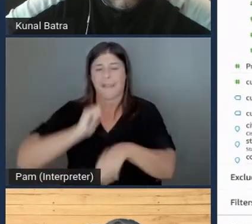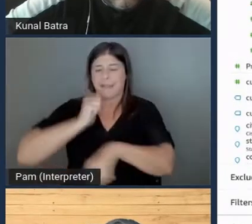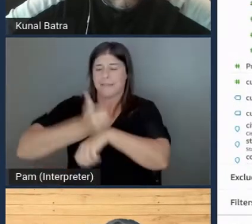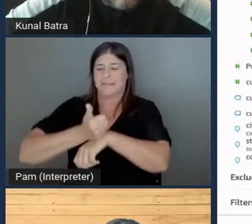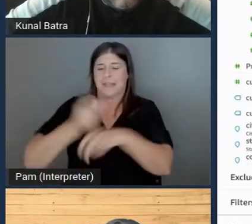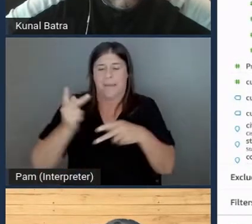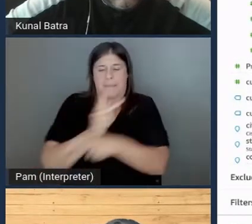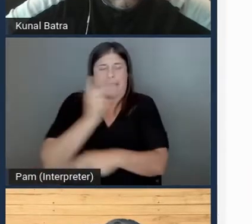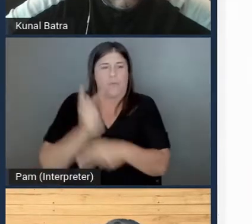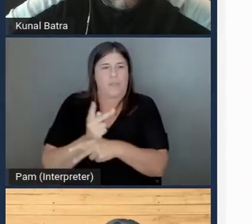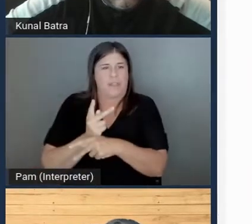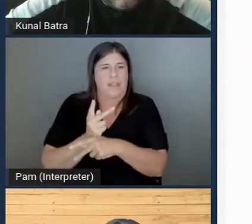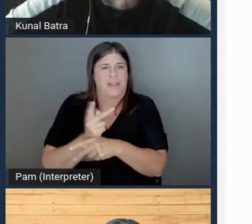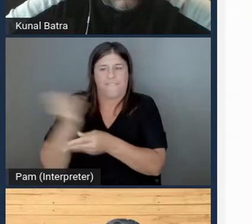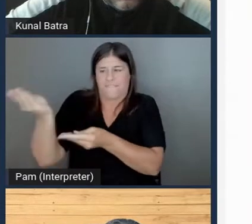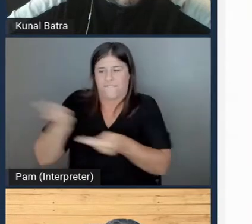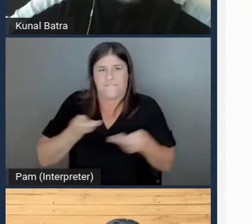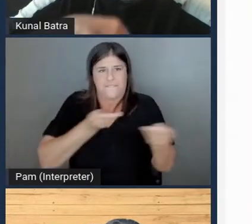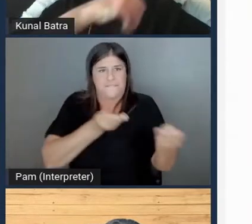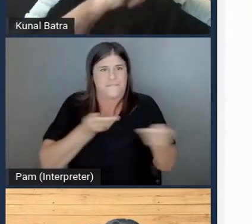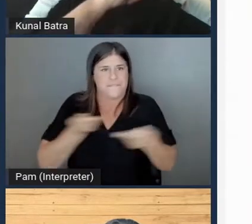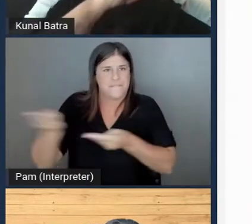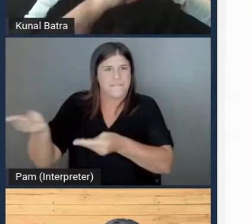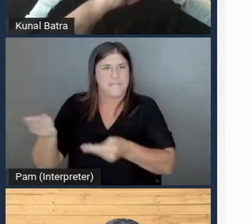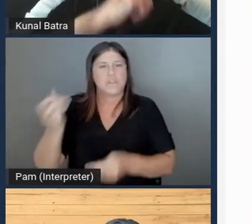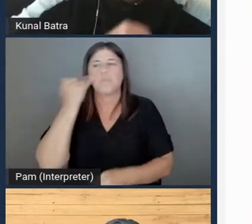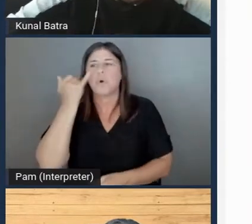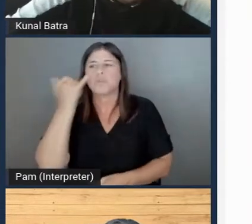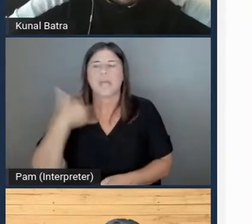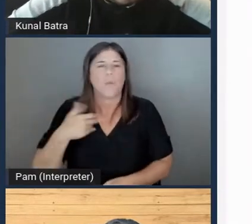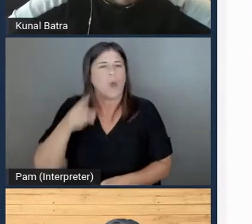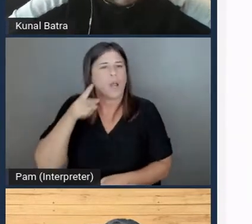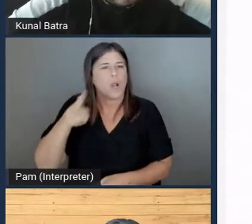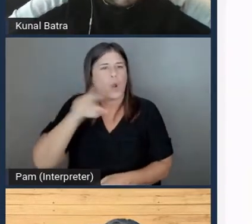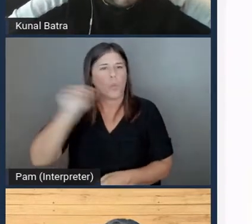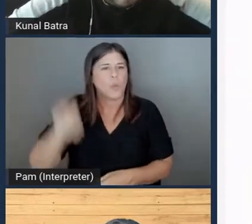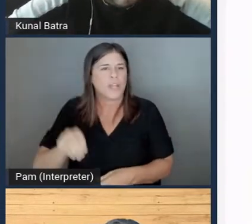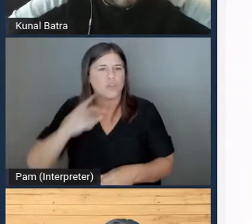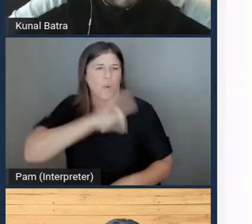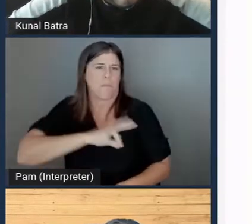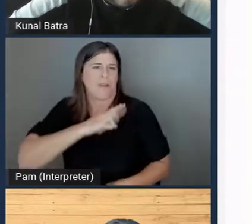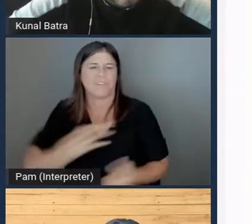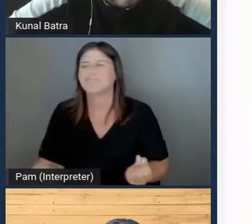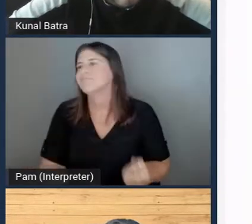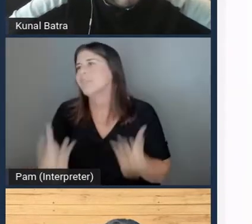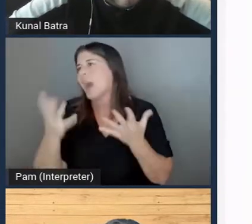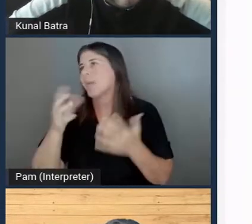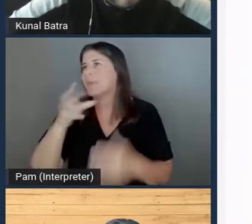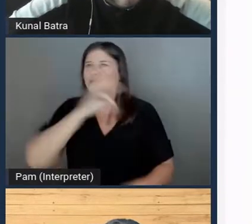Like I want a ratio of profit to sales. How much profit am I making